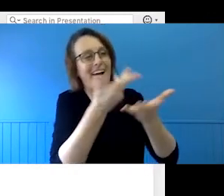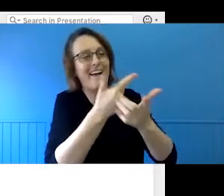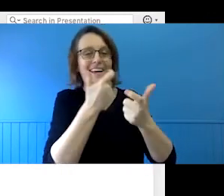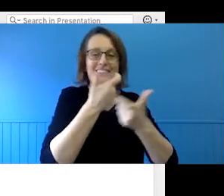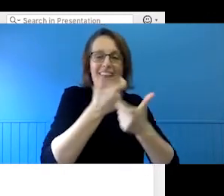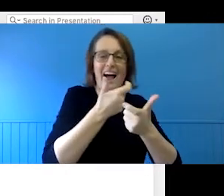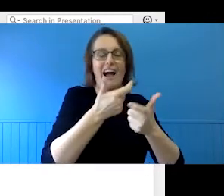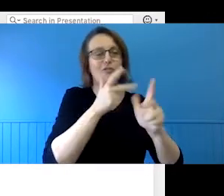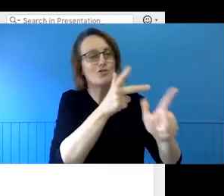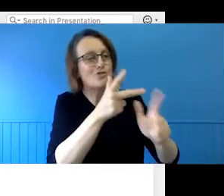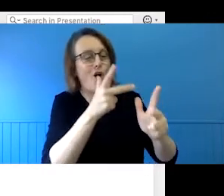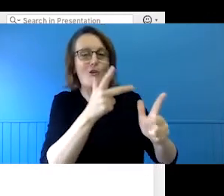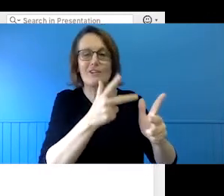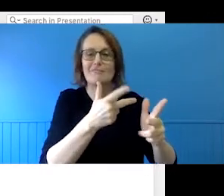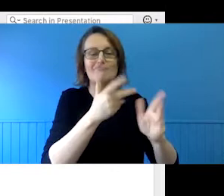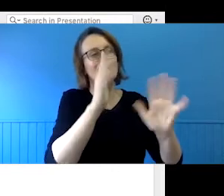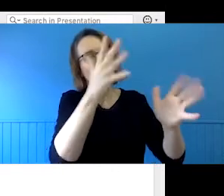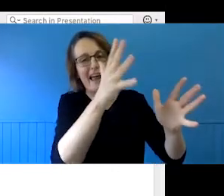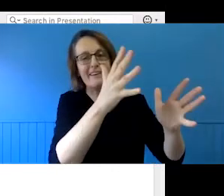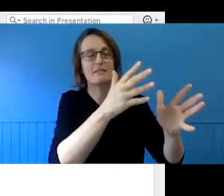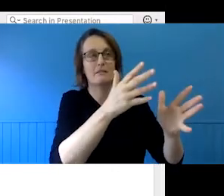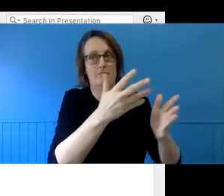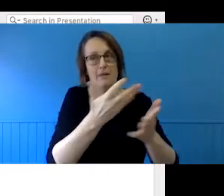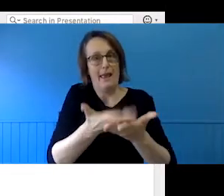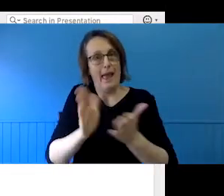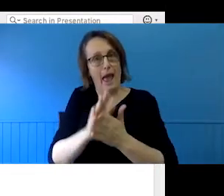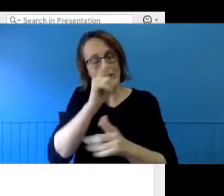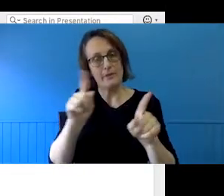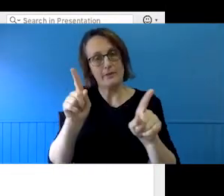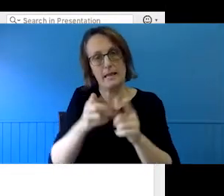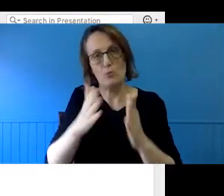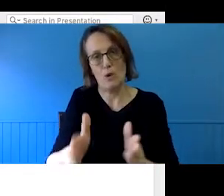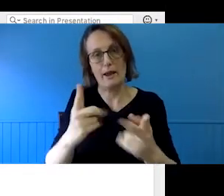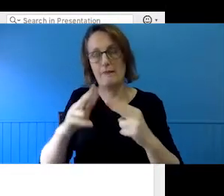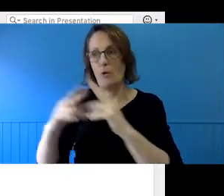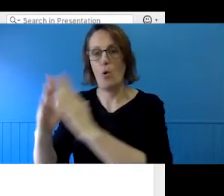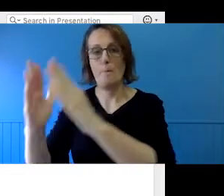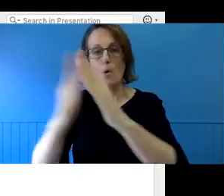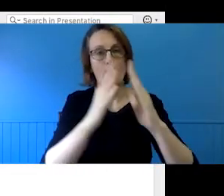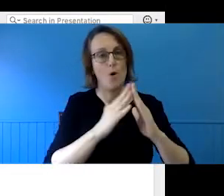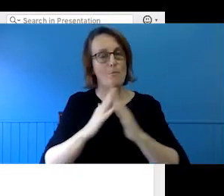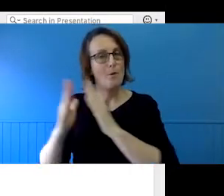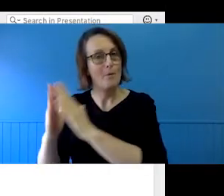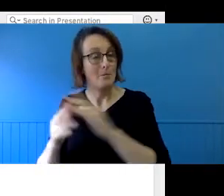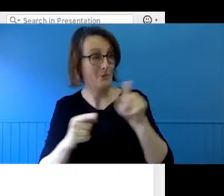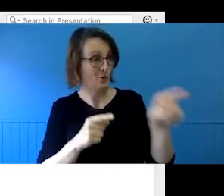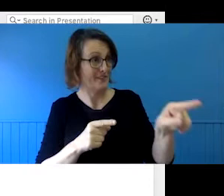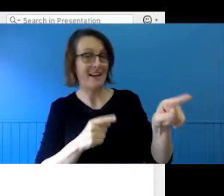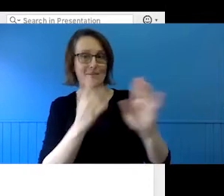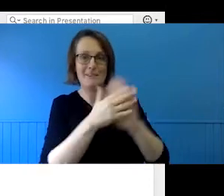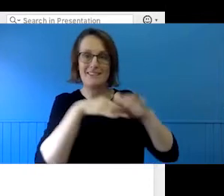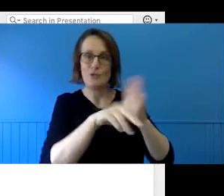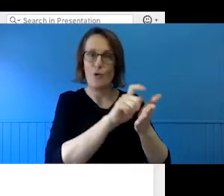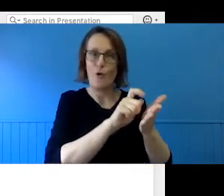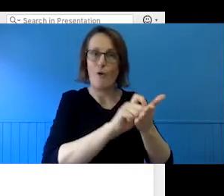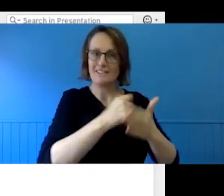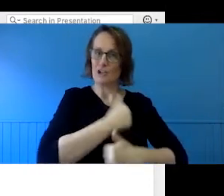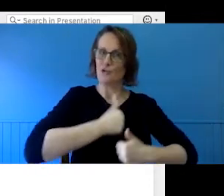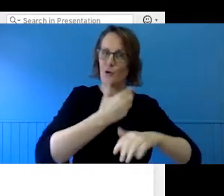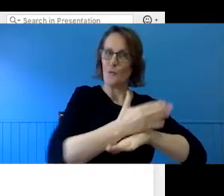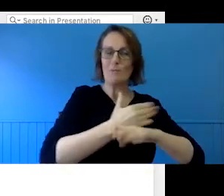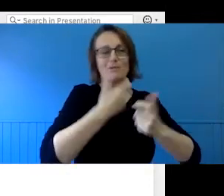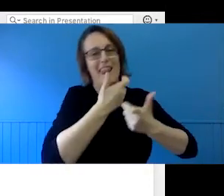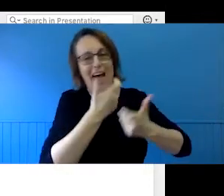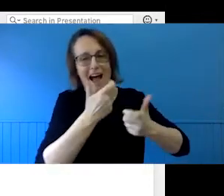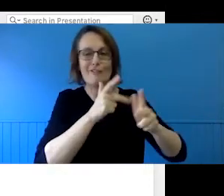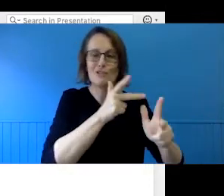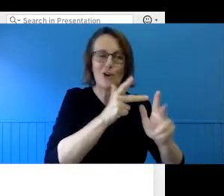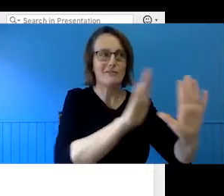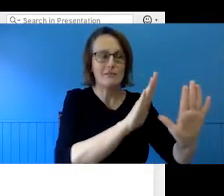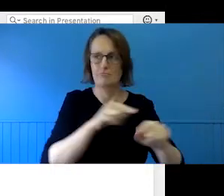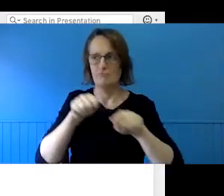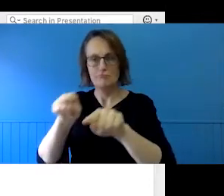connected and informed but also is a part that many of us enjoy.